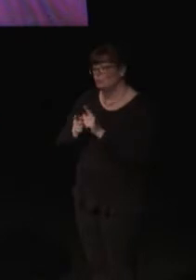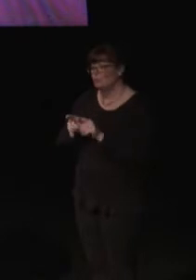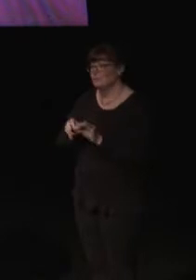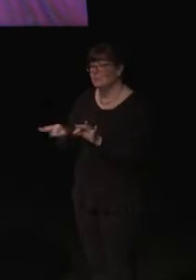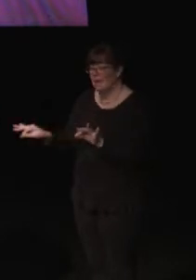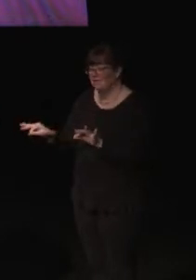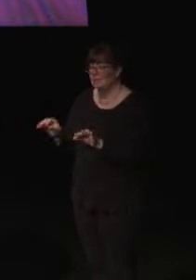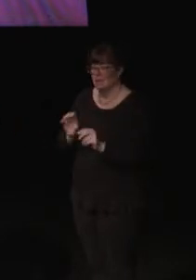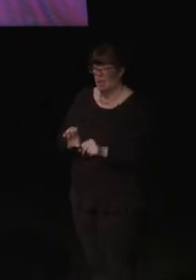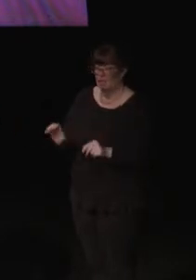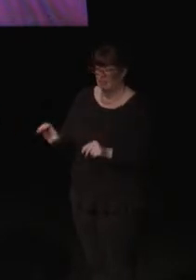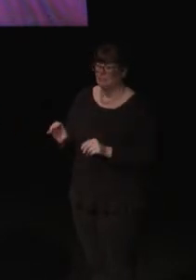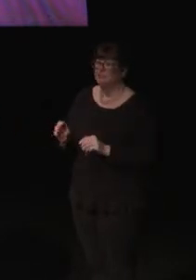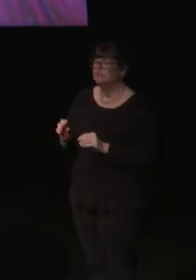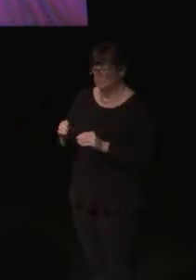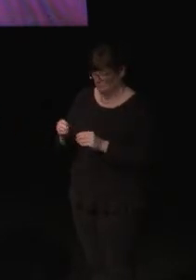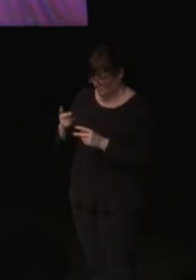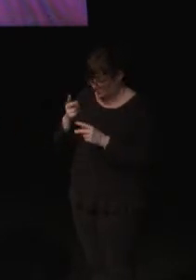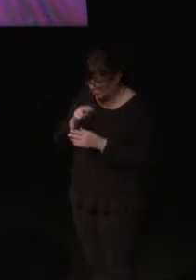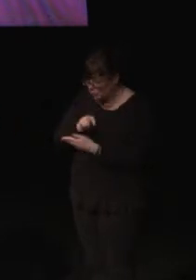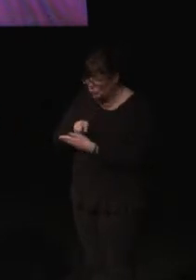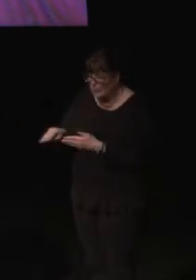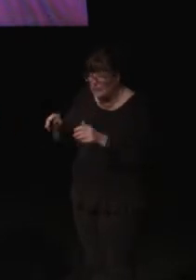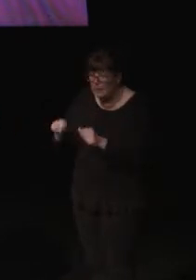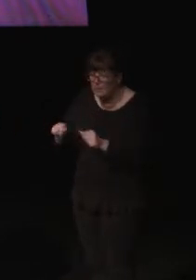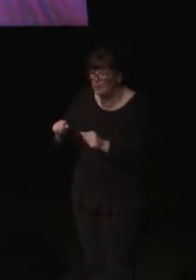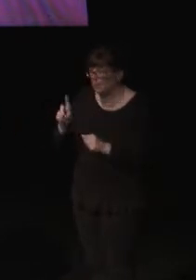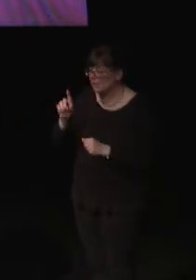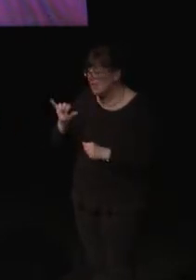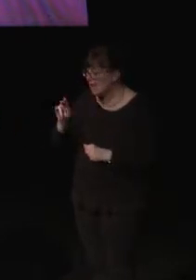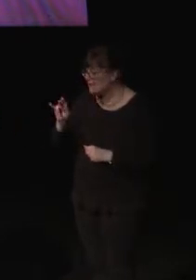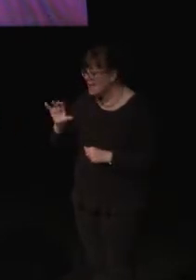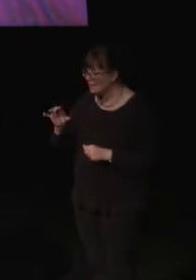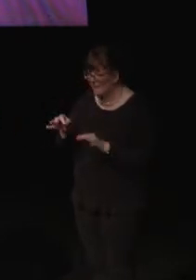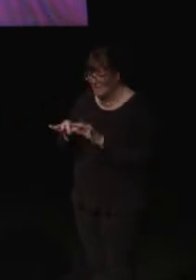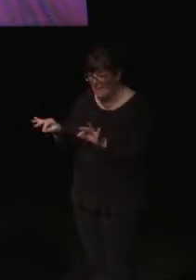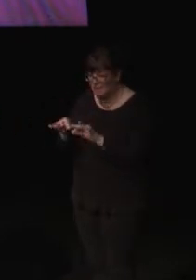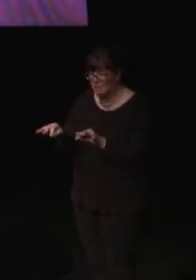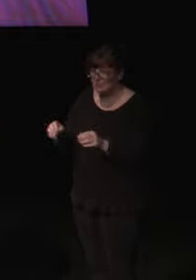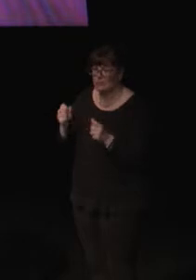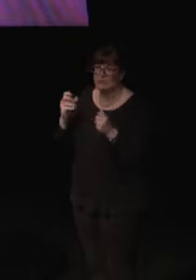make sure it's legible, with dynamic captions, with as many options as you can give the end user as possible.